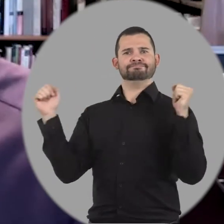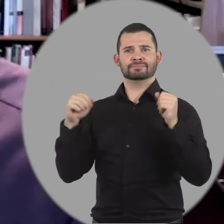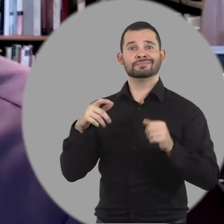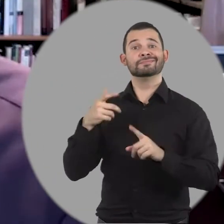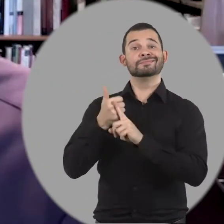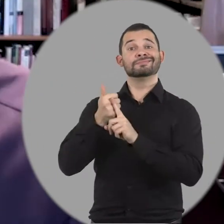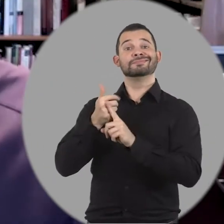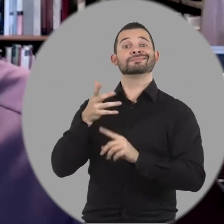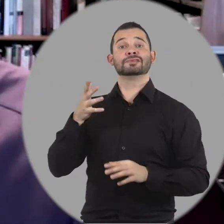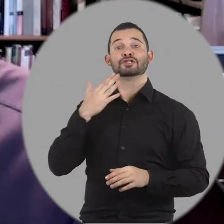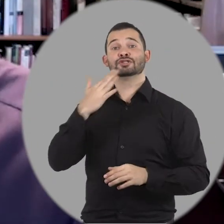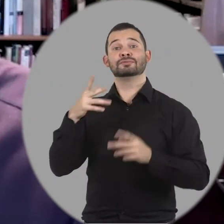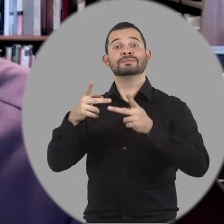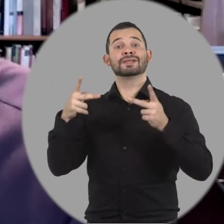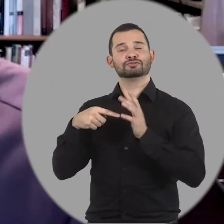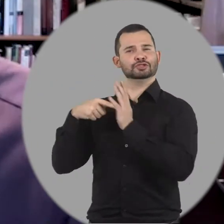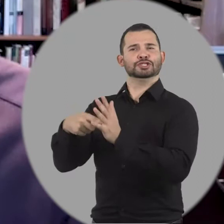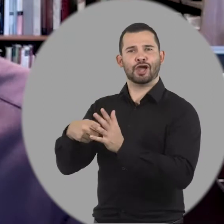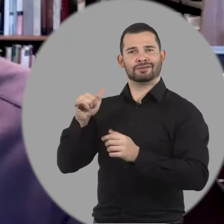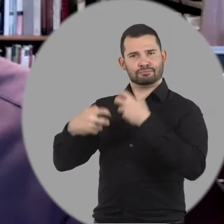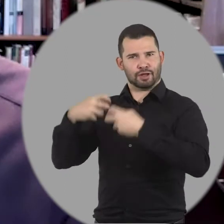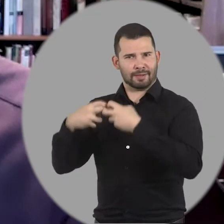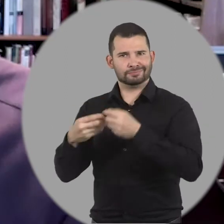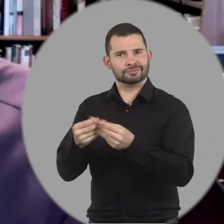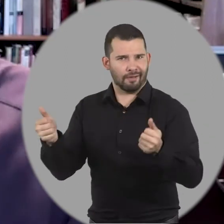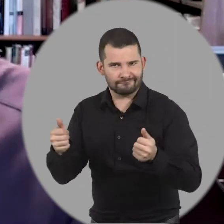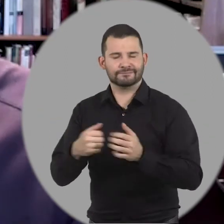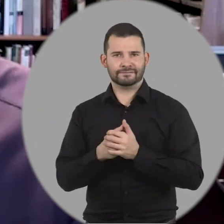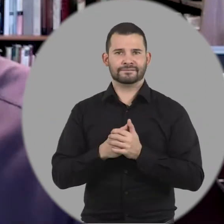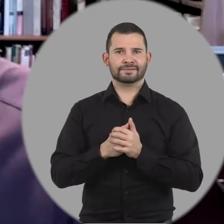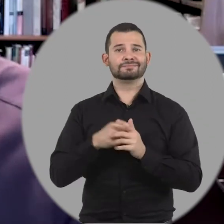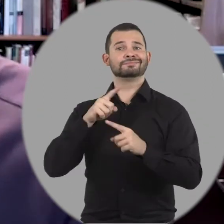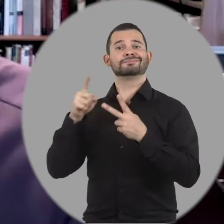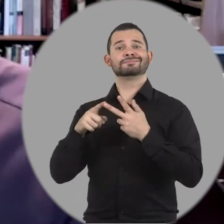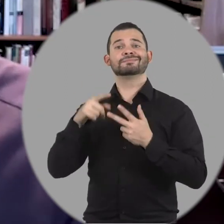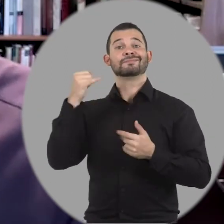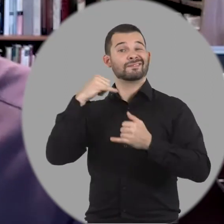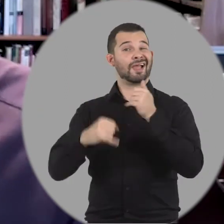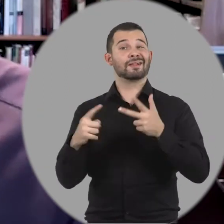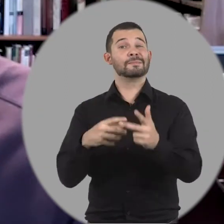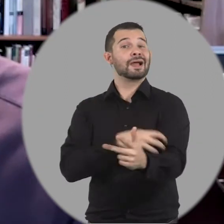the power to unify. And that relates to the numbers in the disability world, and it